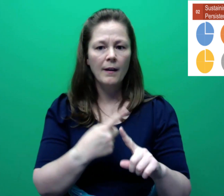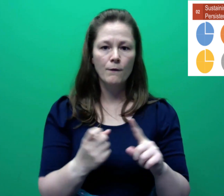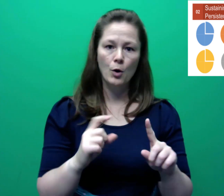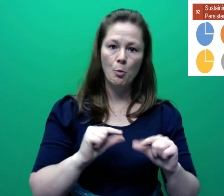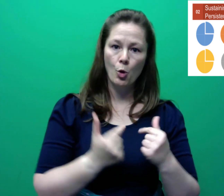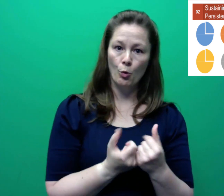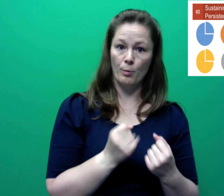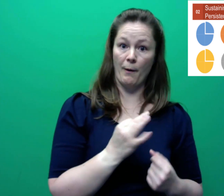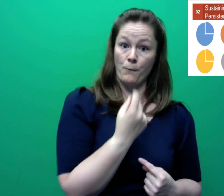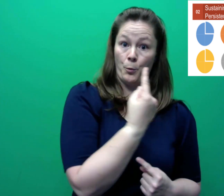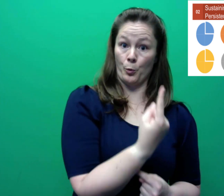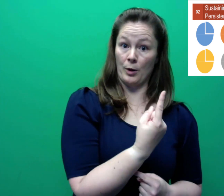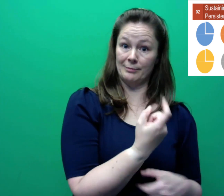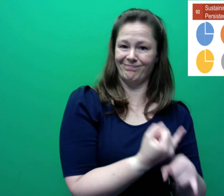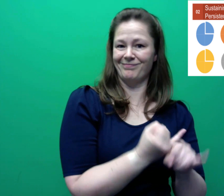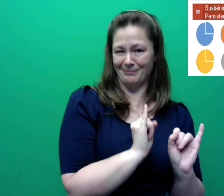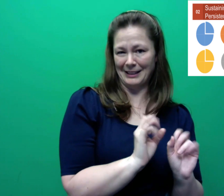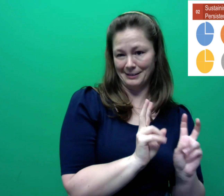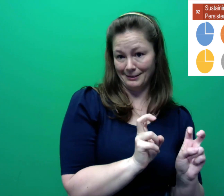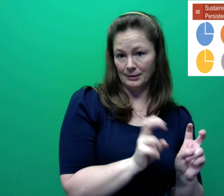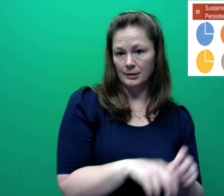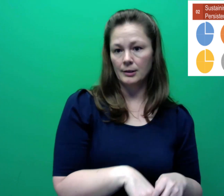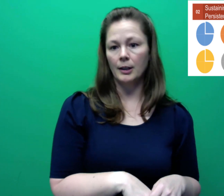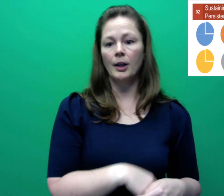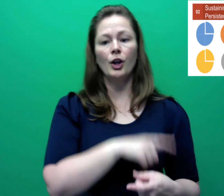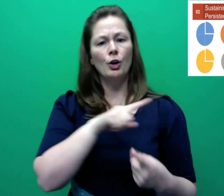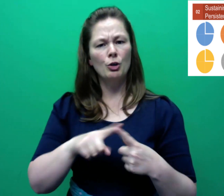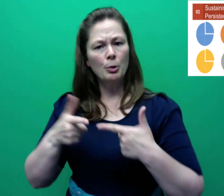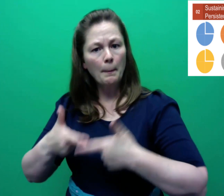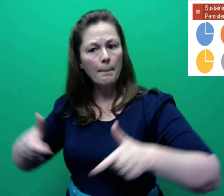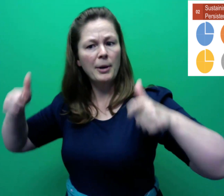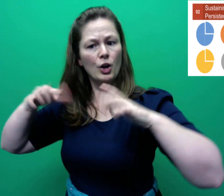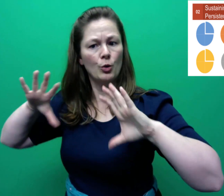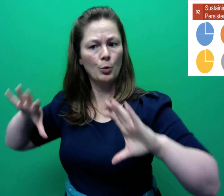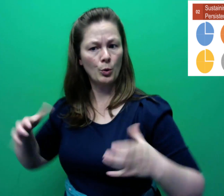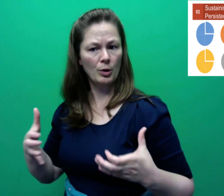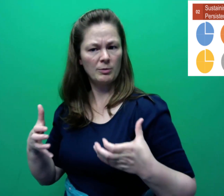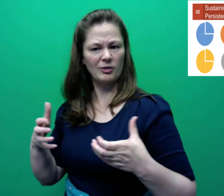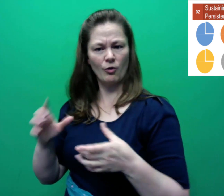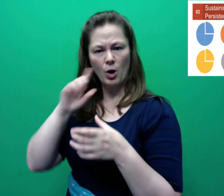types of groups from a group of one independent to larger types of